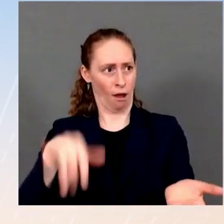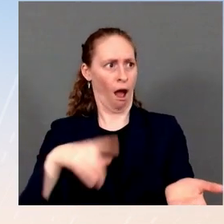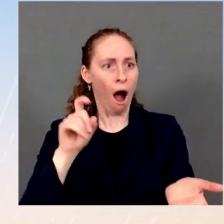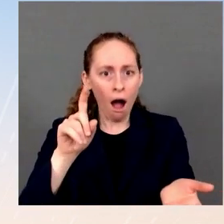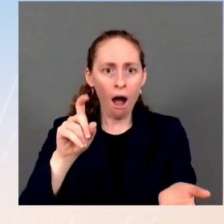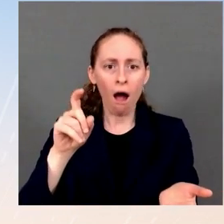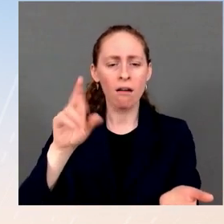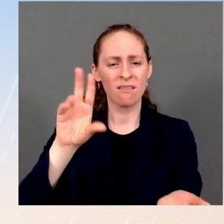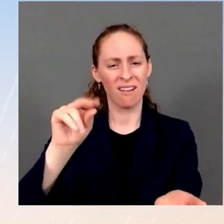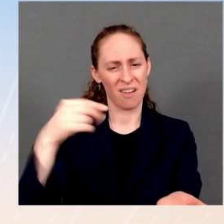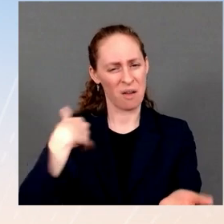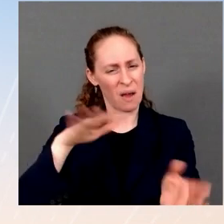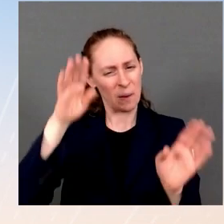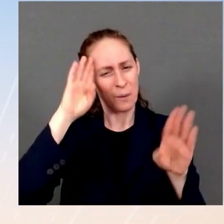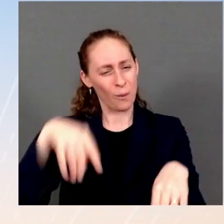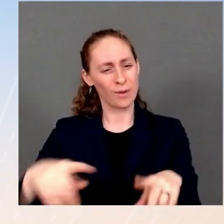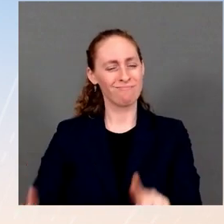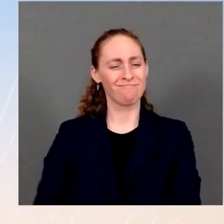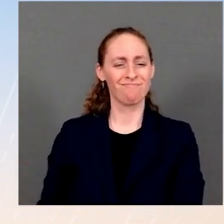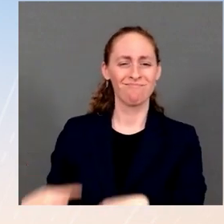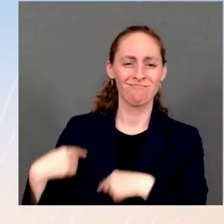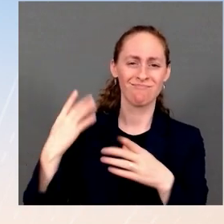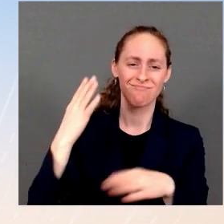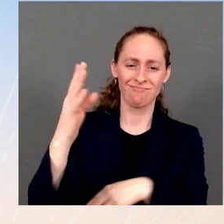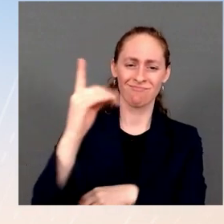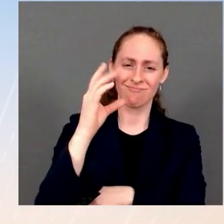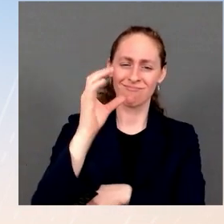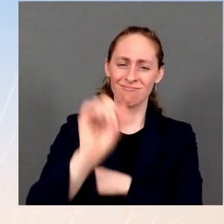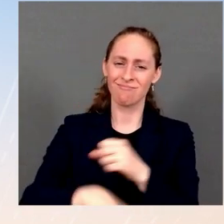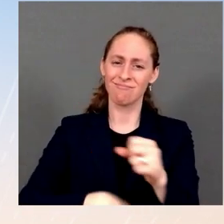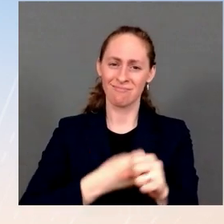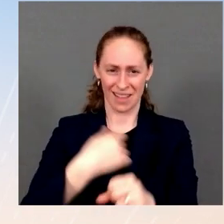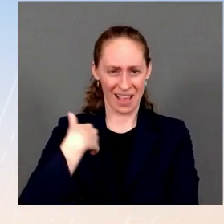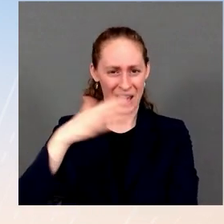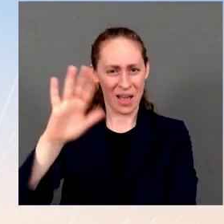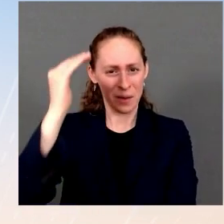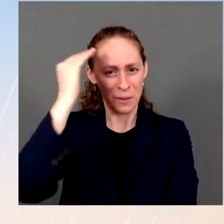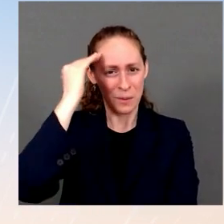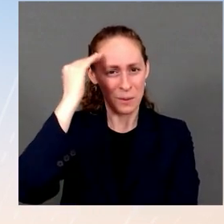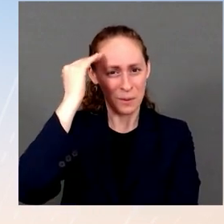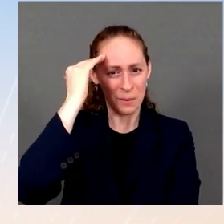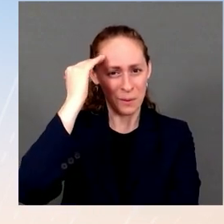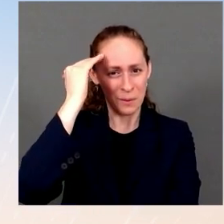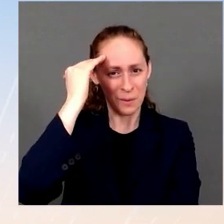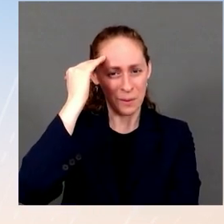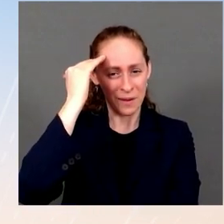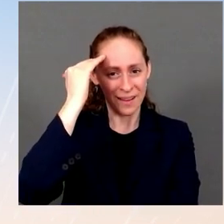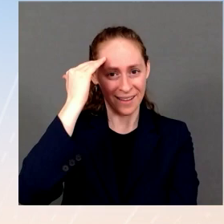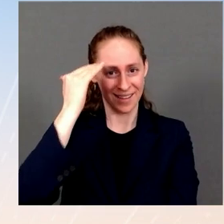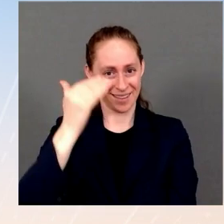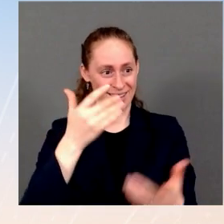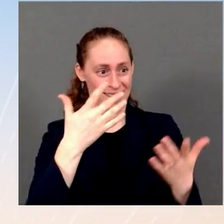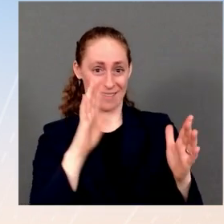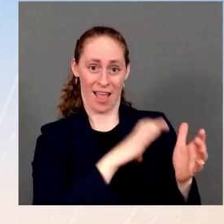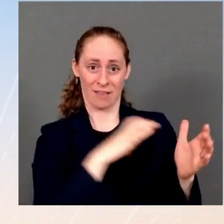in the year I was born. And in the years since, we've let these pipes persist in our communities.